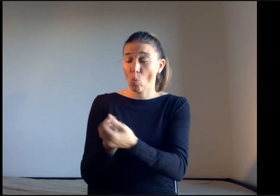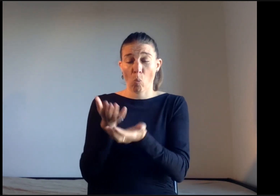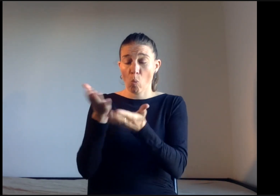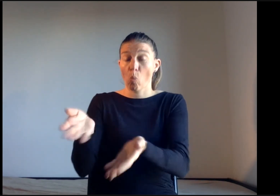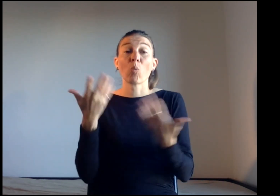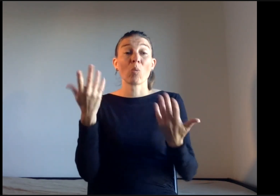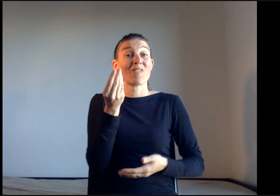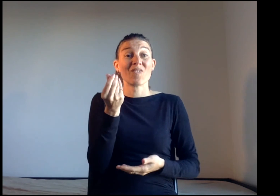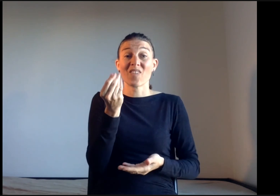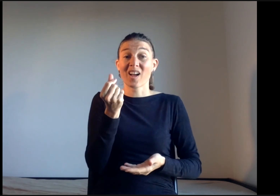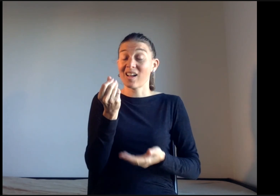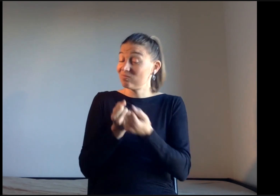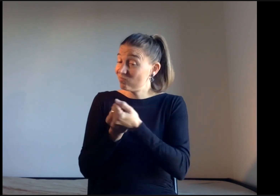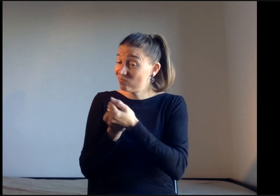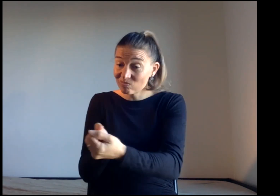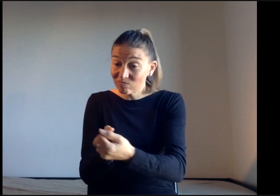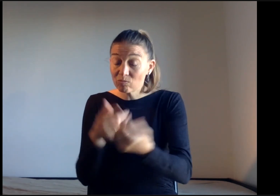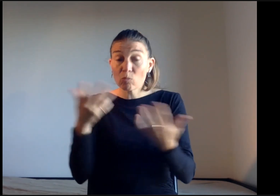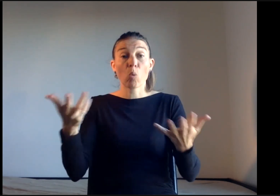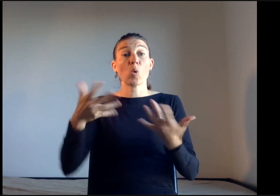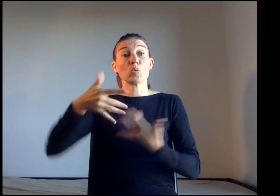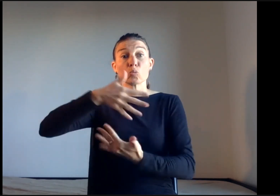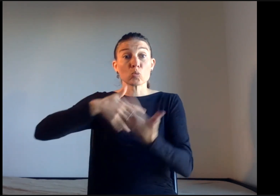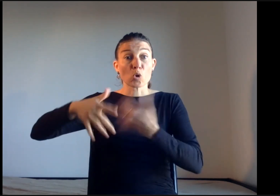and when the social network isn't there for the family.